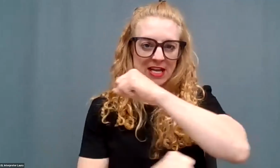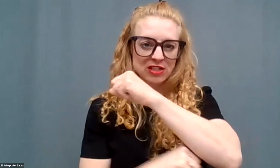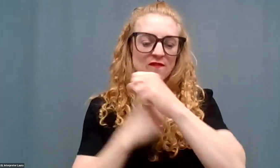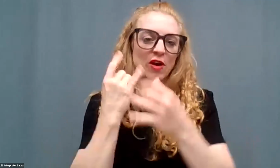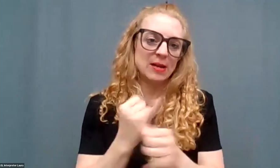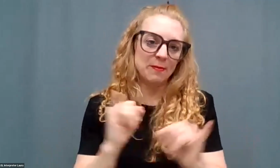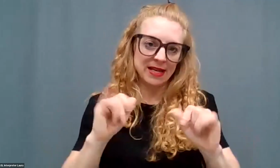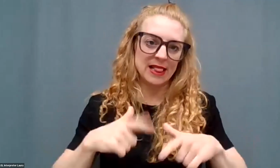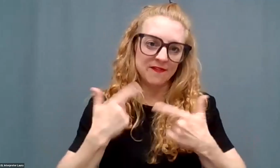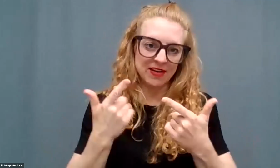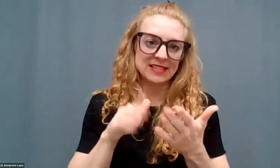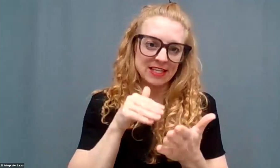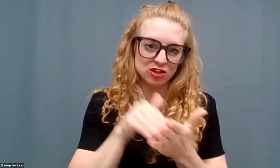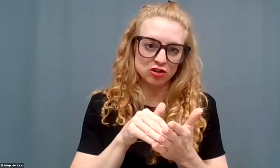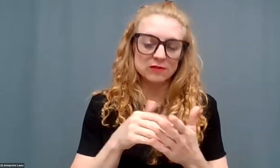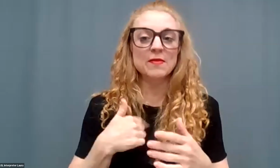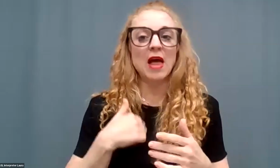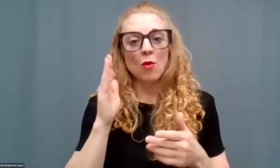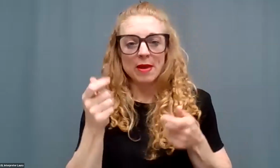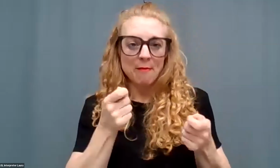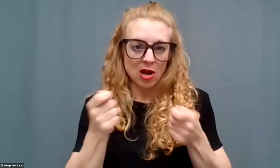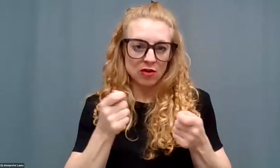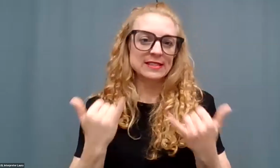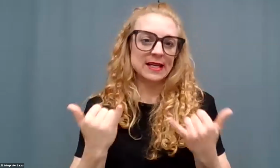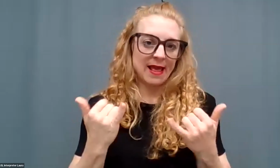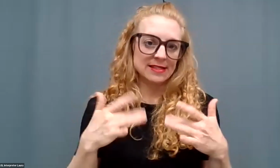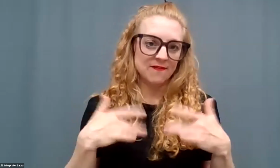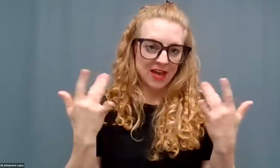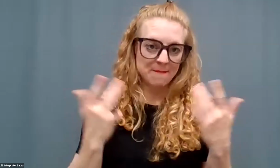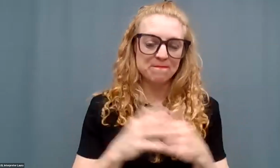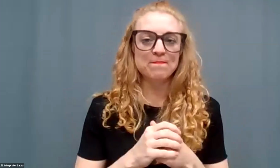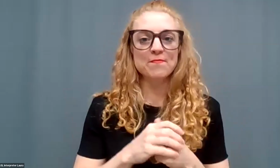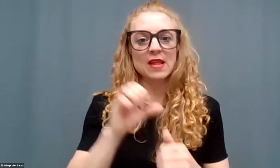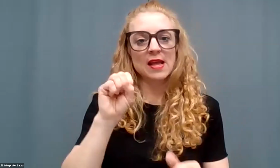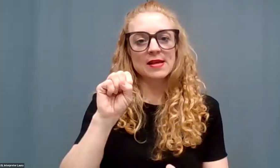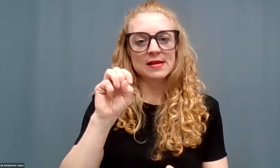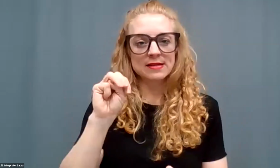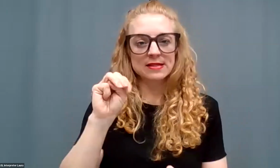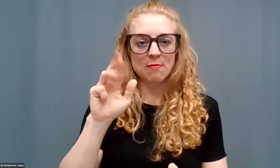centers I'll be moderating today's event the smart at home Tech that grows with you